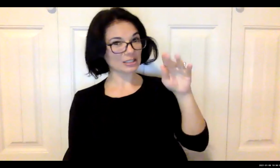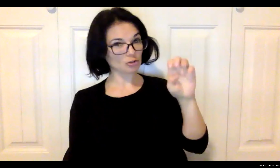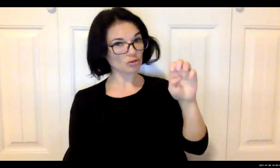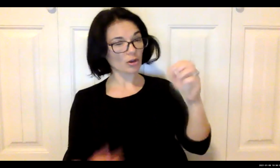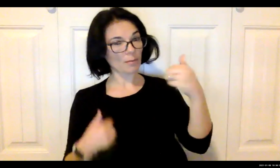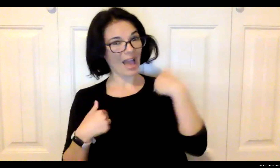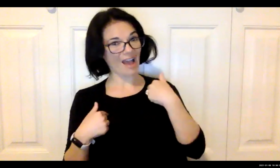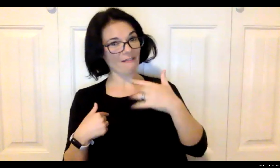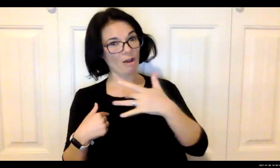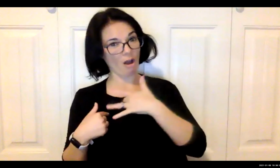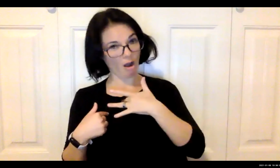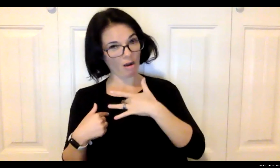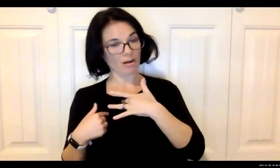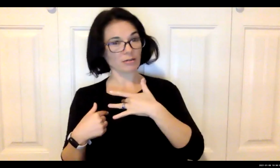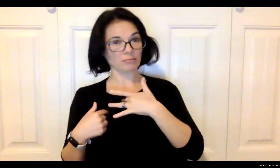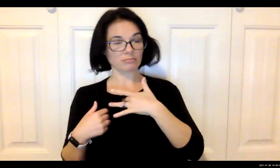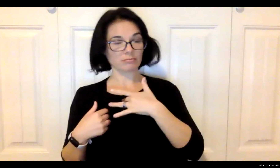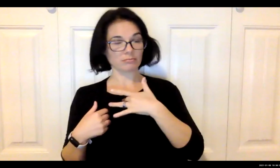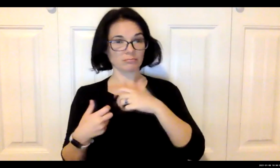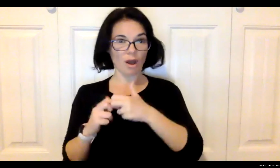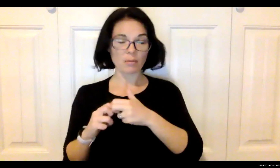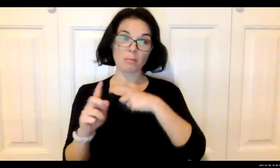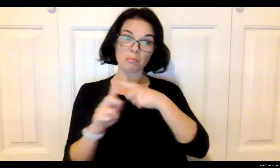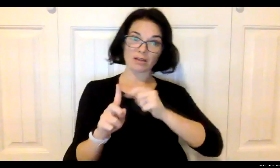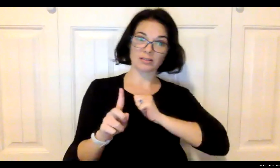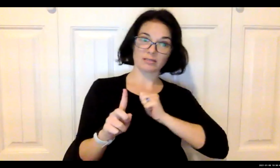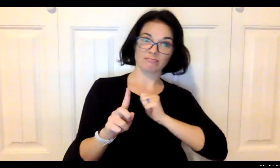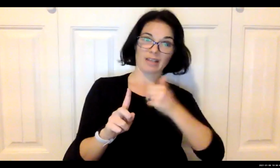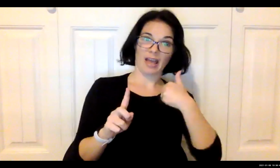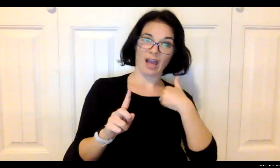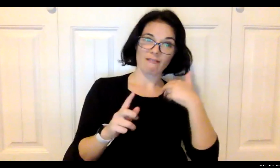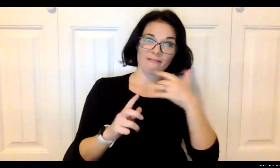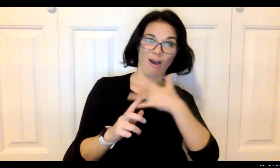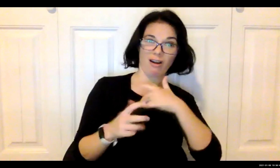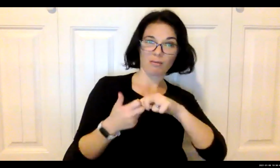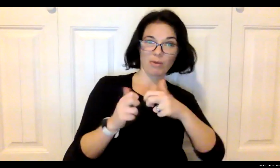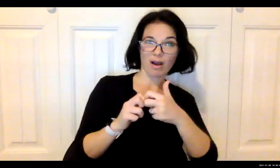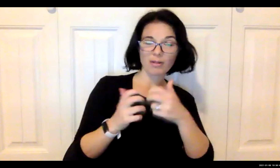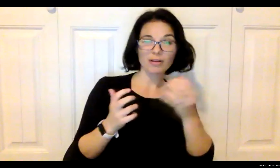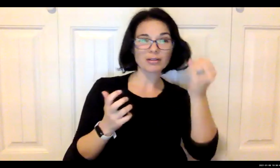If there is no information on this just yet, where can we keep up with